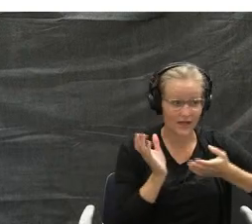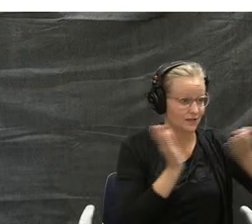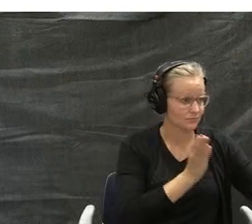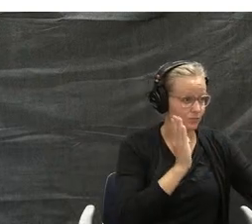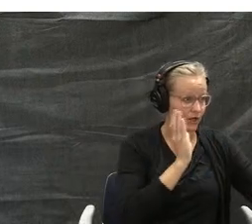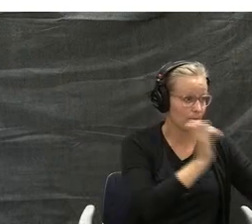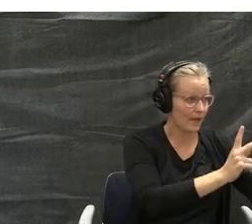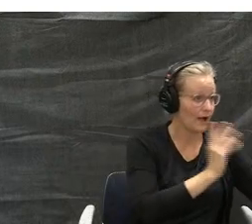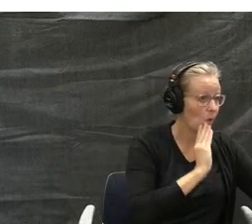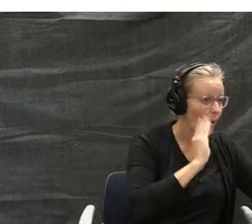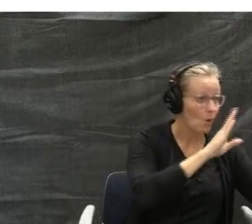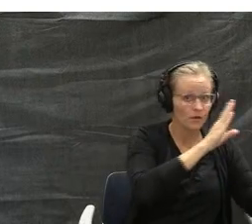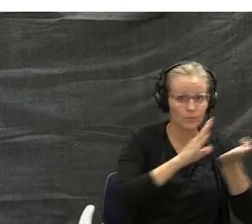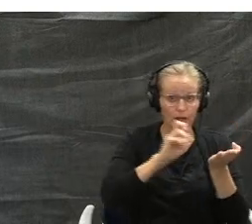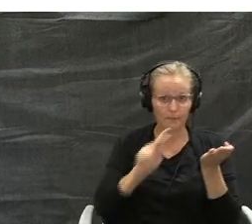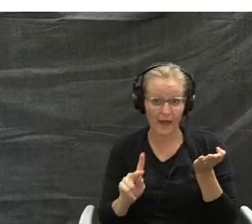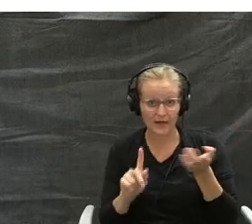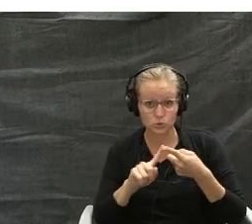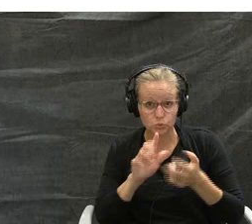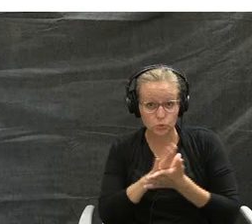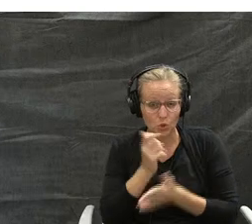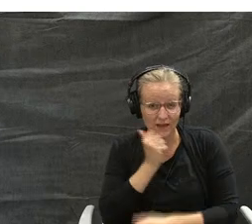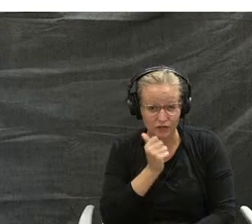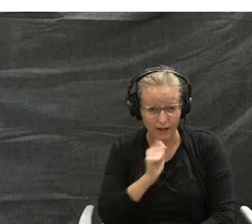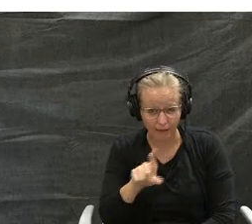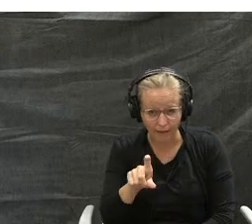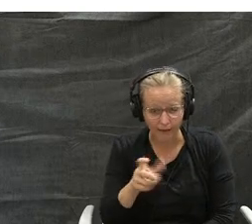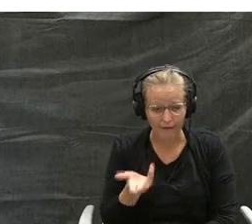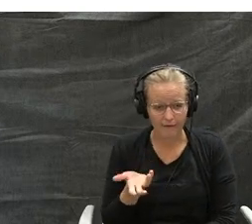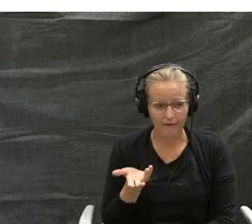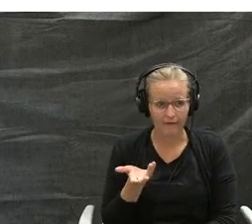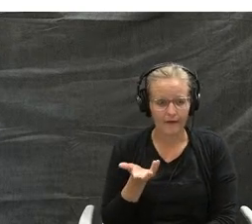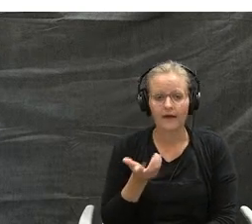aren't appropriate. I would need to pack up 2/3 to 3/4 of my